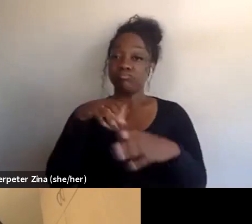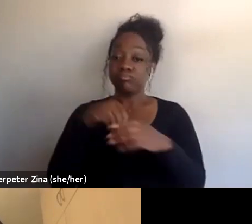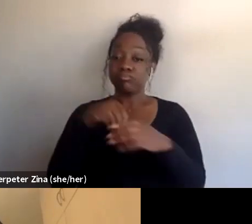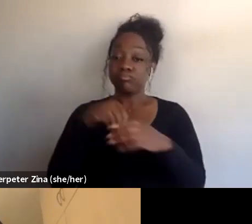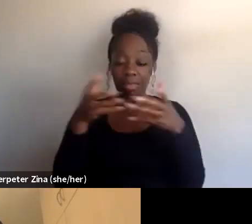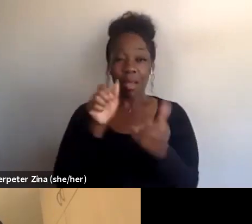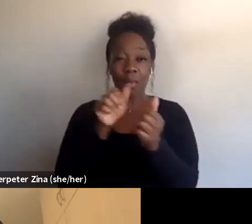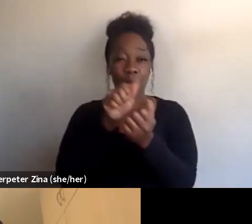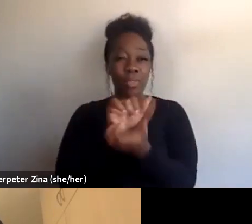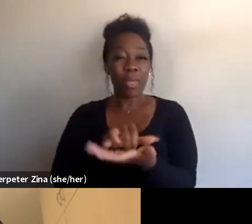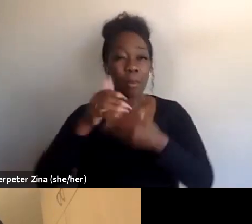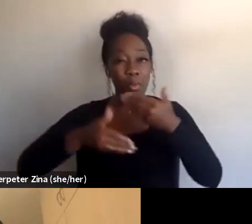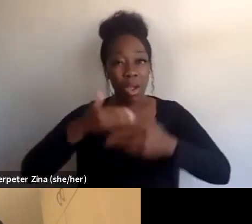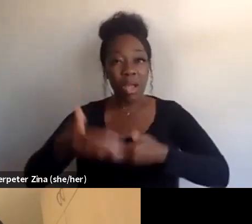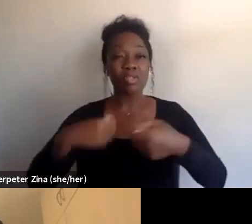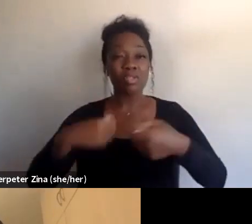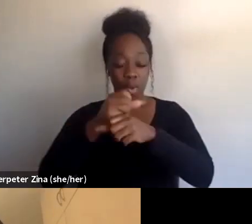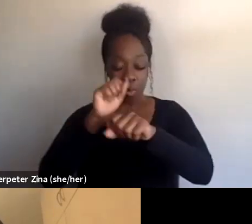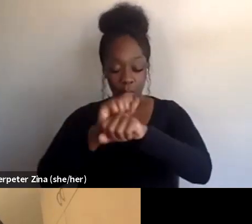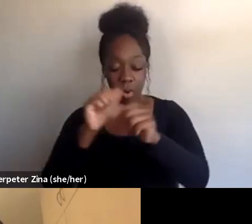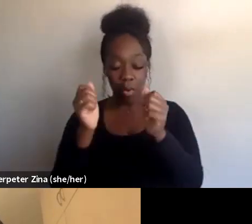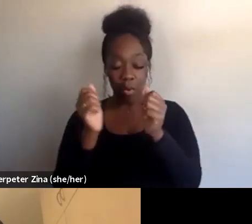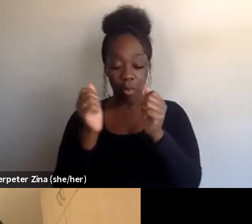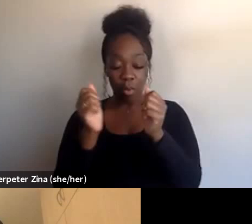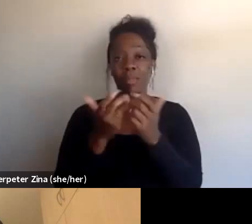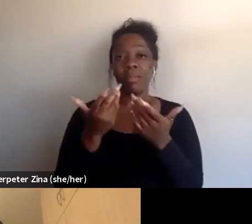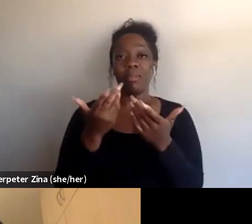with a playwright, having producers well-funded.